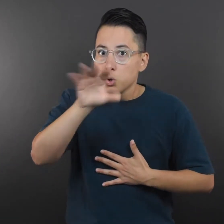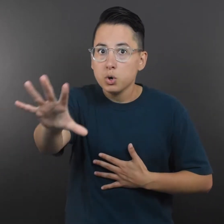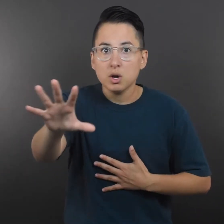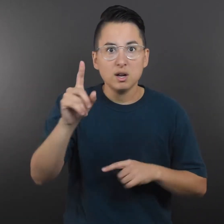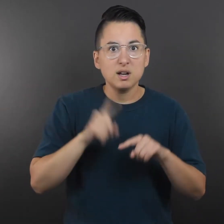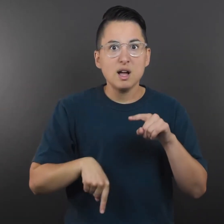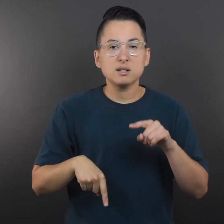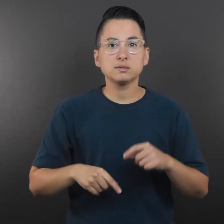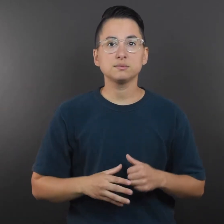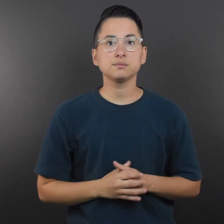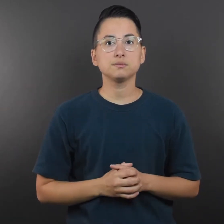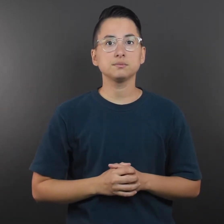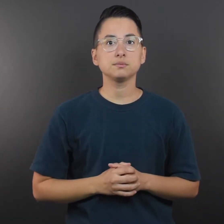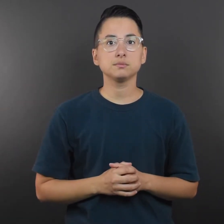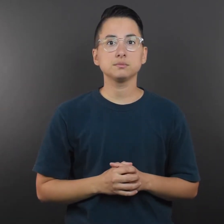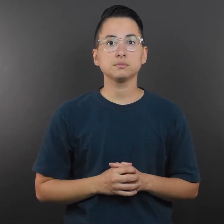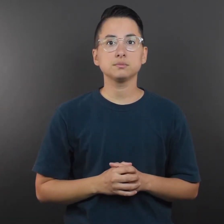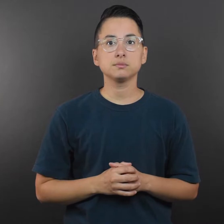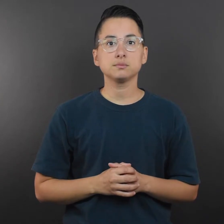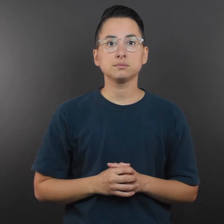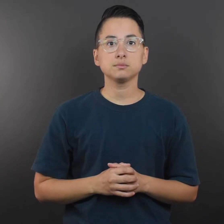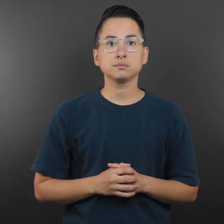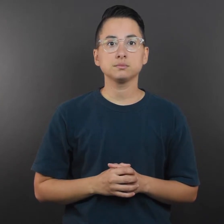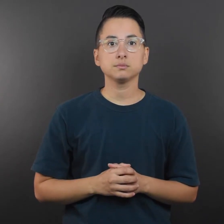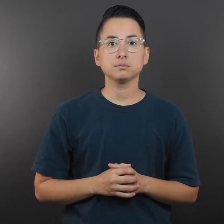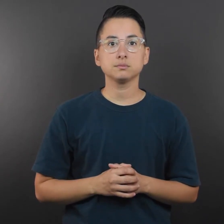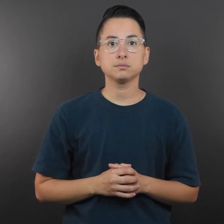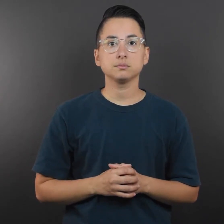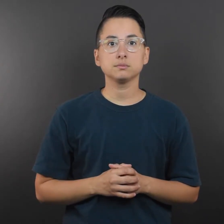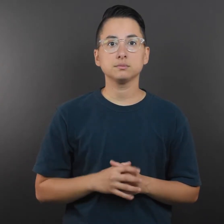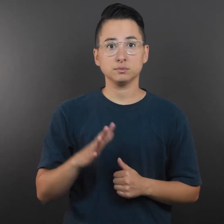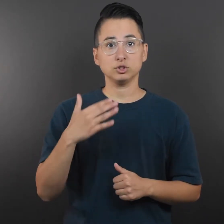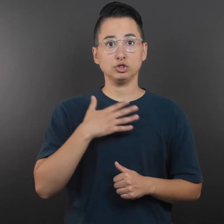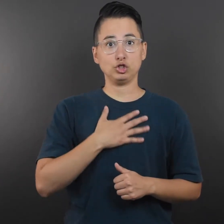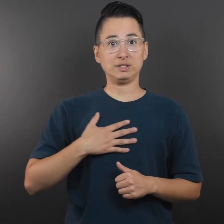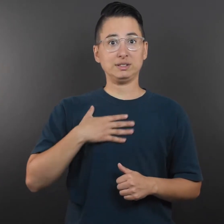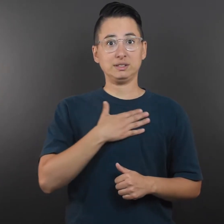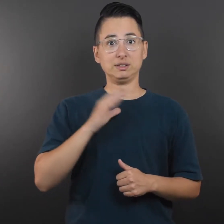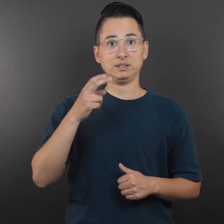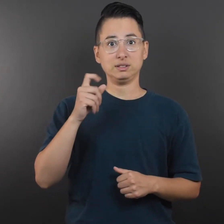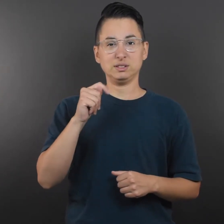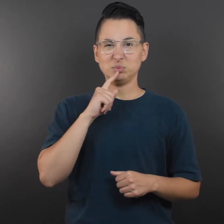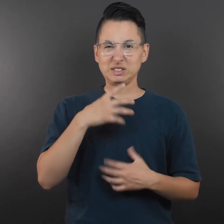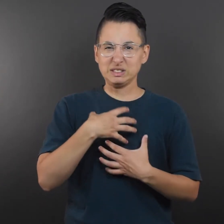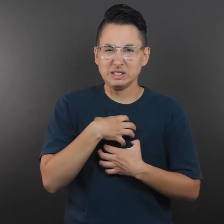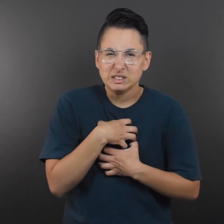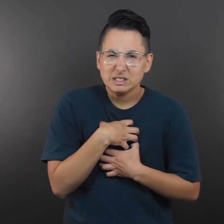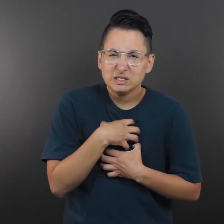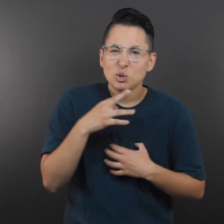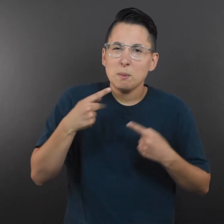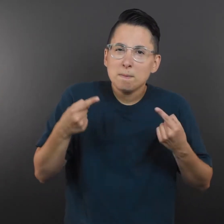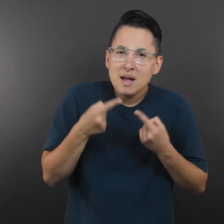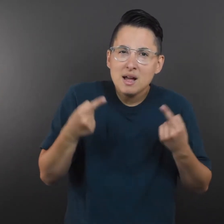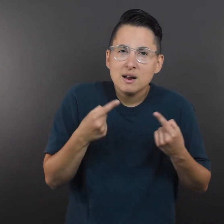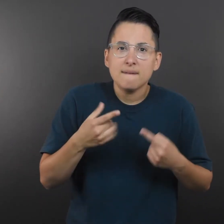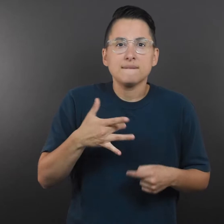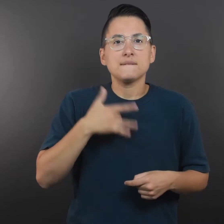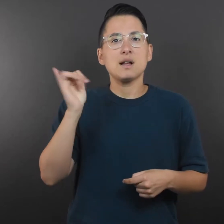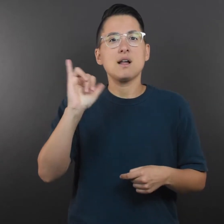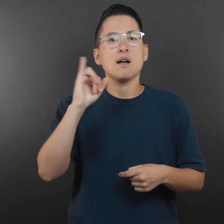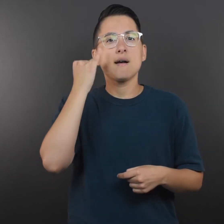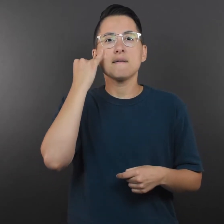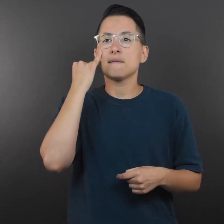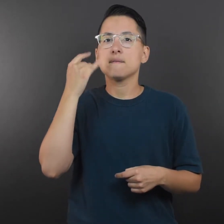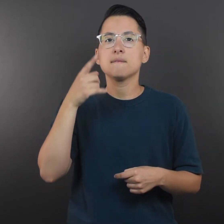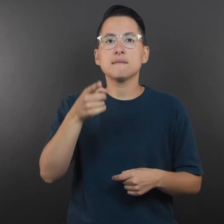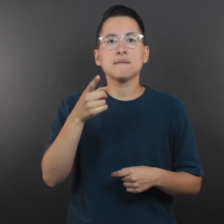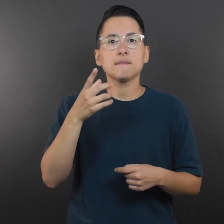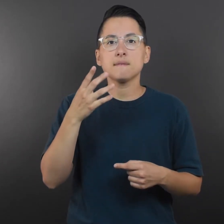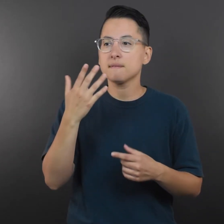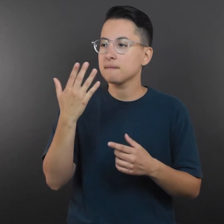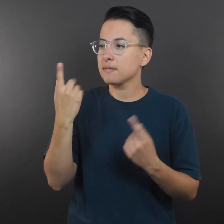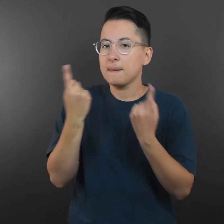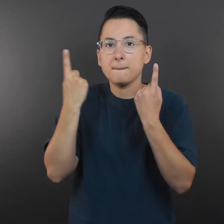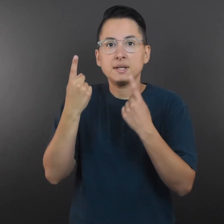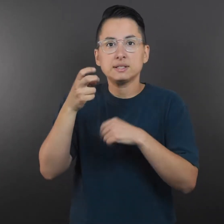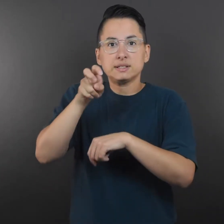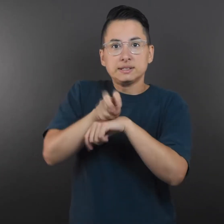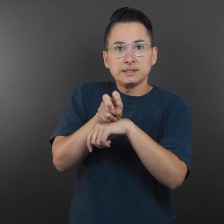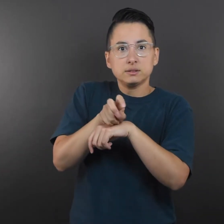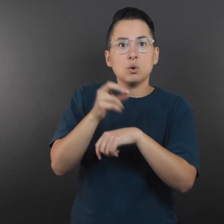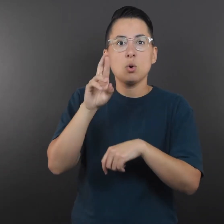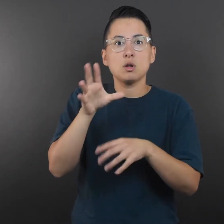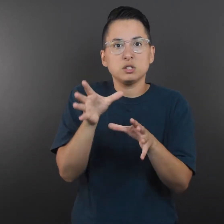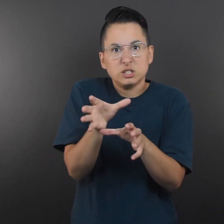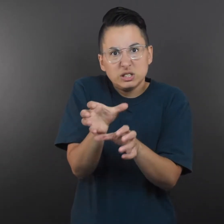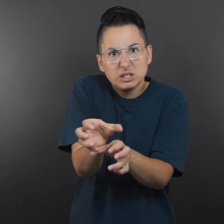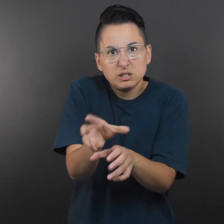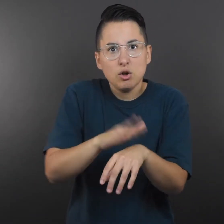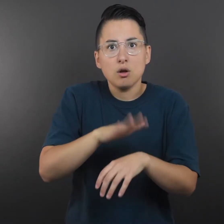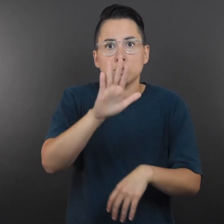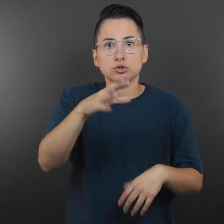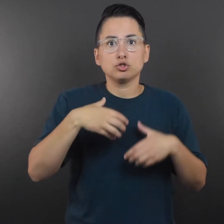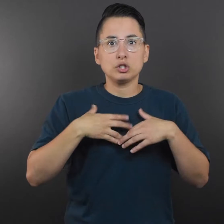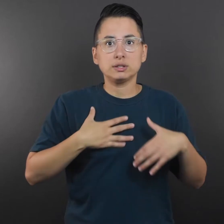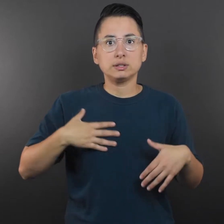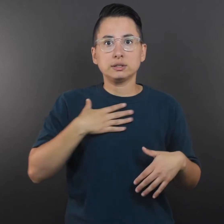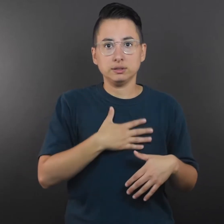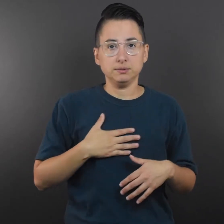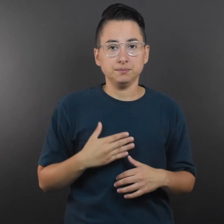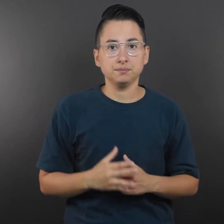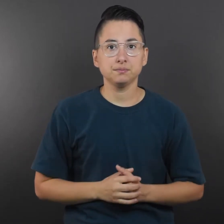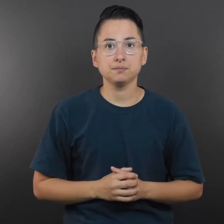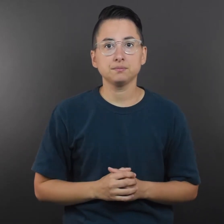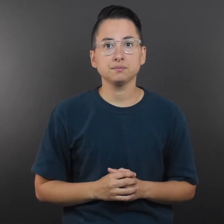• Chest tightness or pain – This can feel like something is squeezing or sitting on your chest.